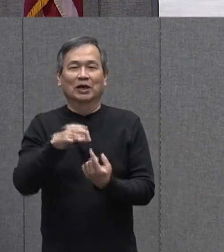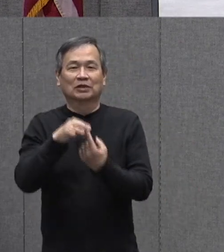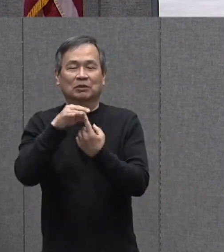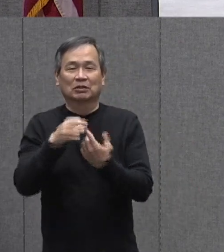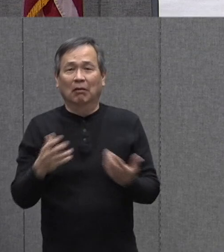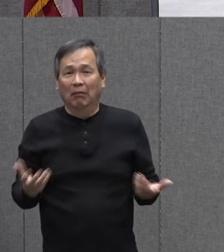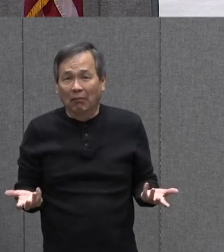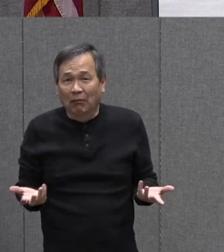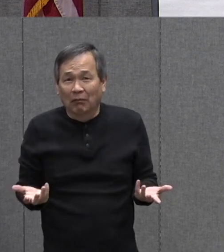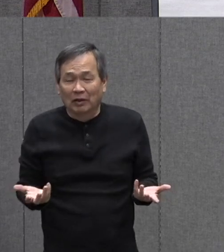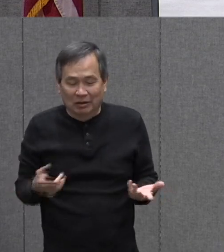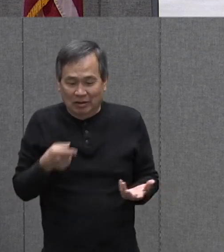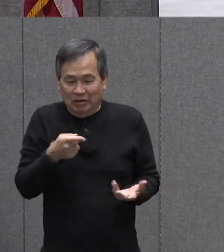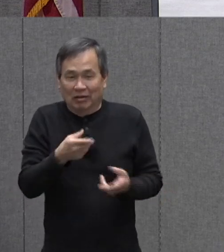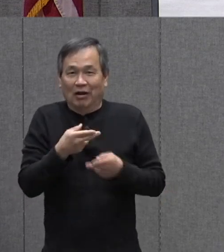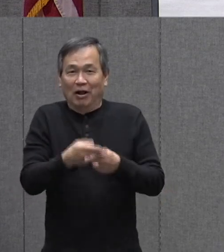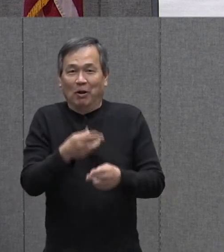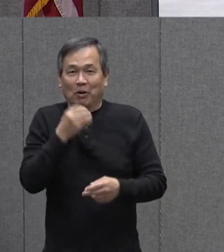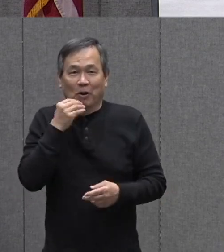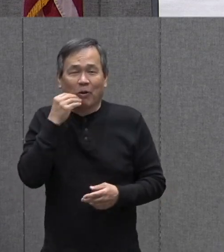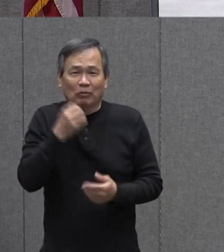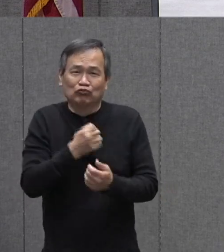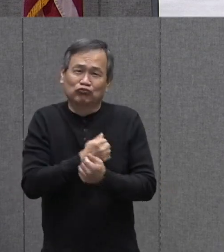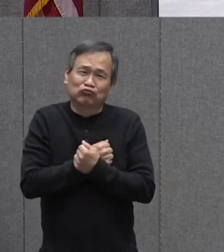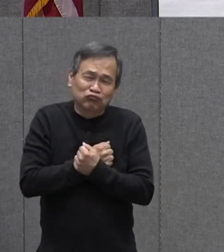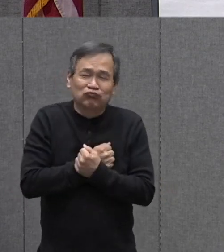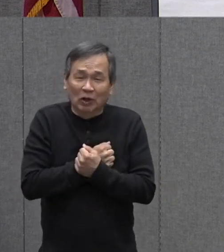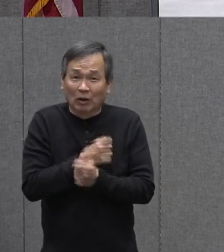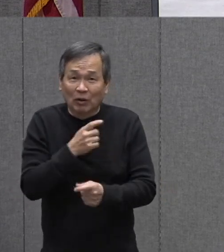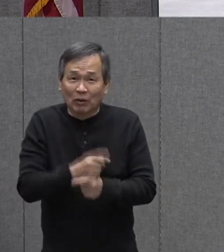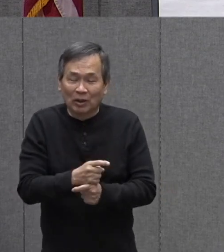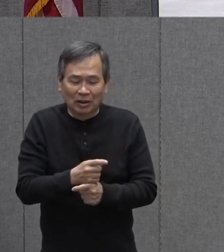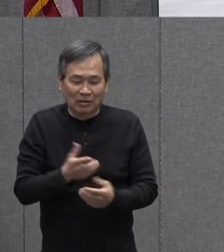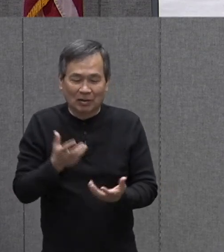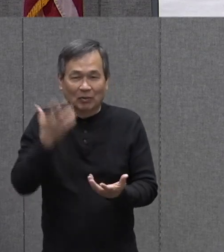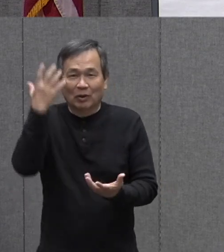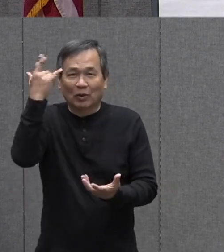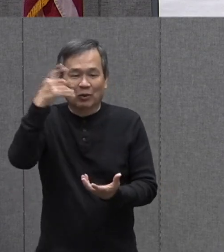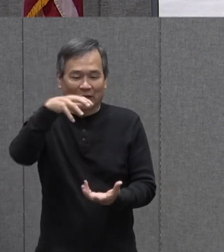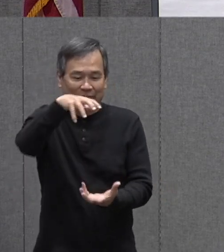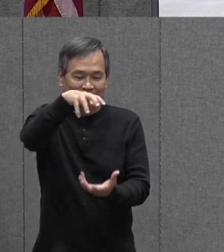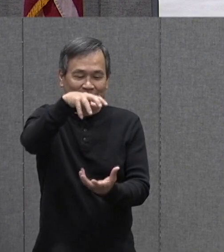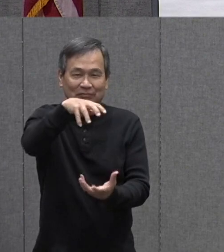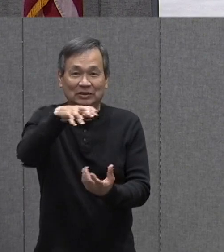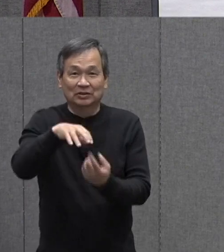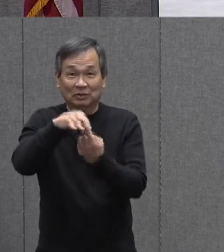the place we call home, that we truly love? And so now's a good time to have your paper and pencil ready.